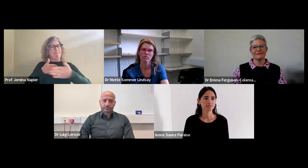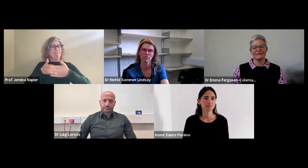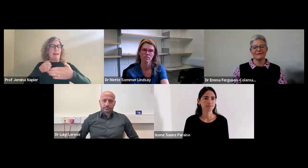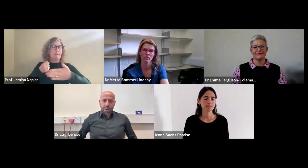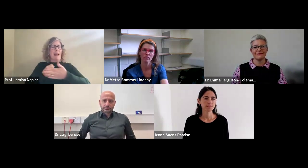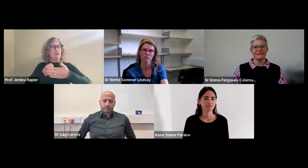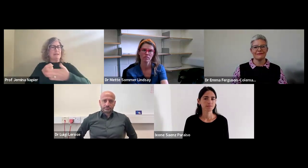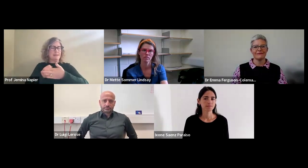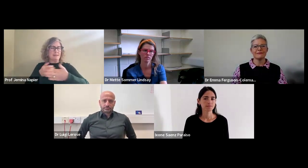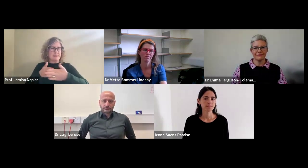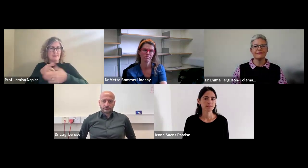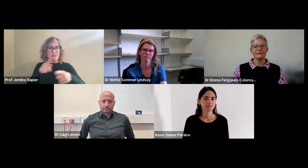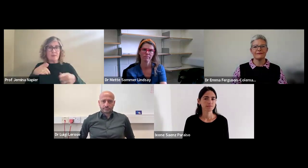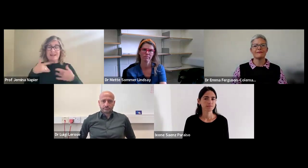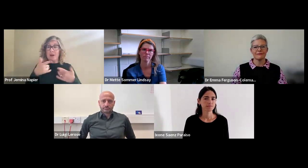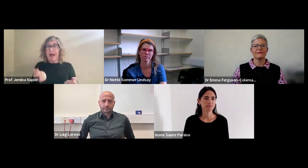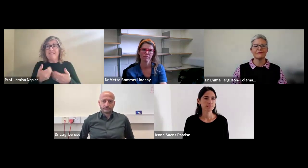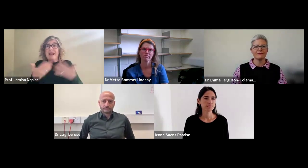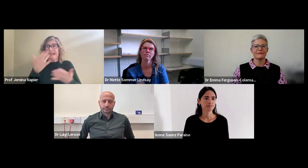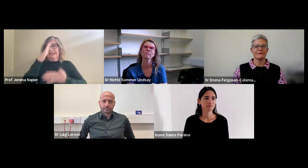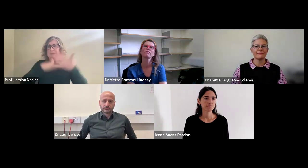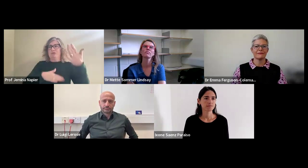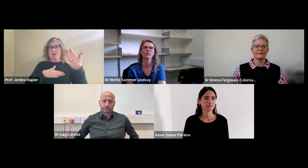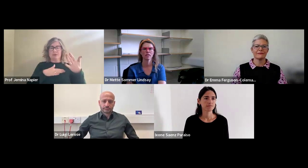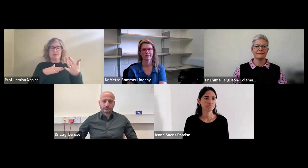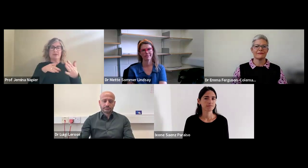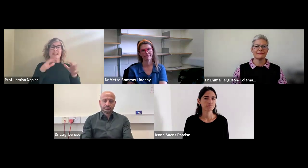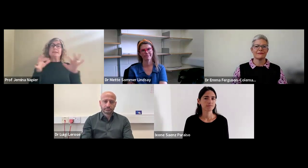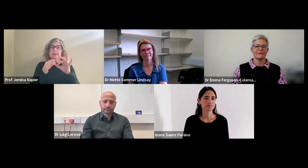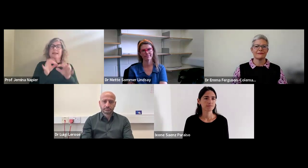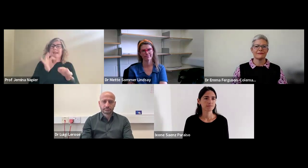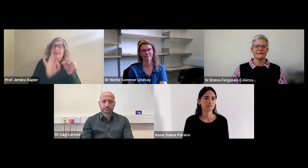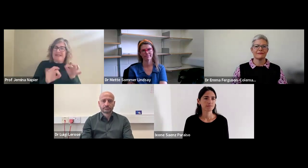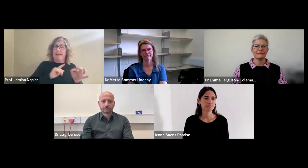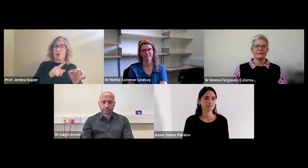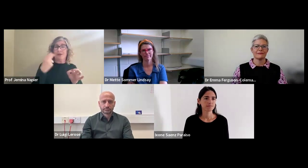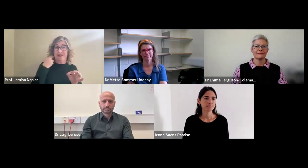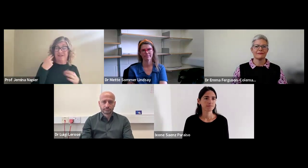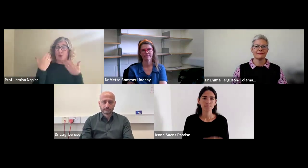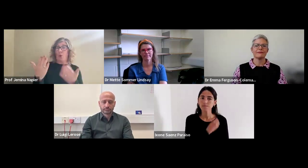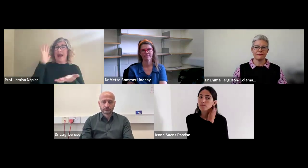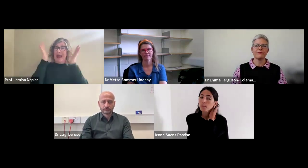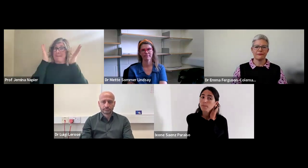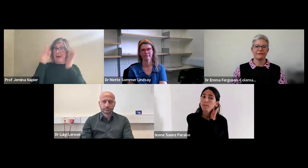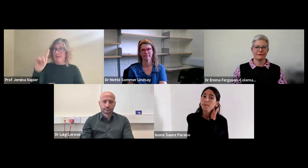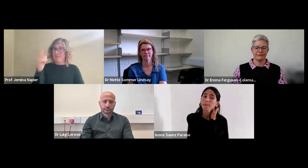What structural barriers do you feel that you have experienced that are specifically linked to being